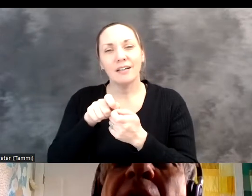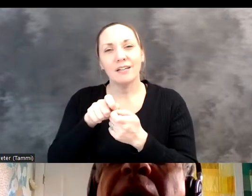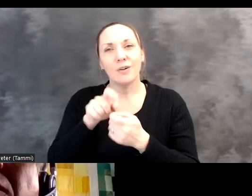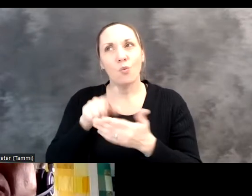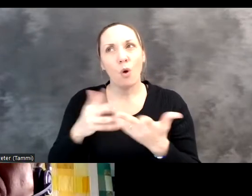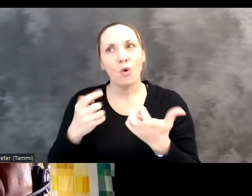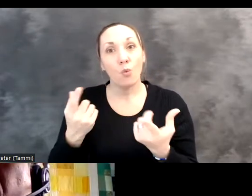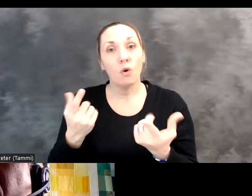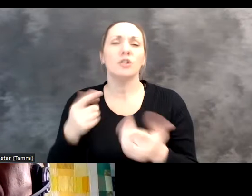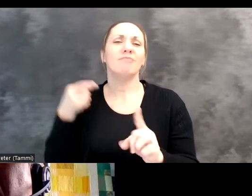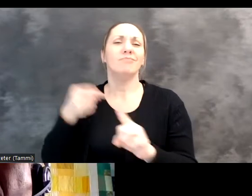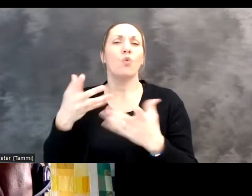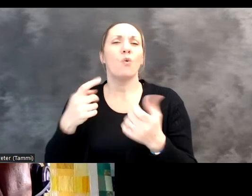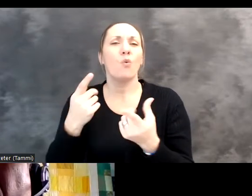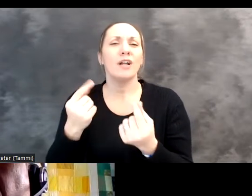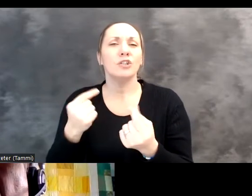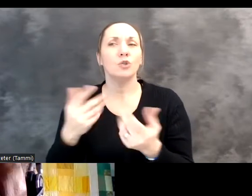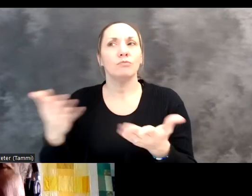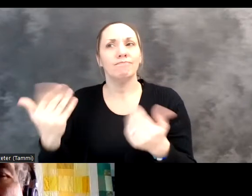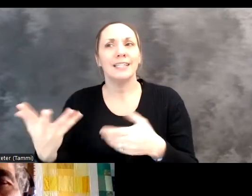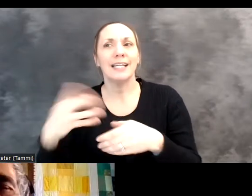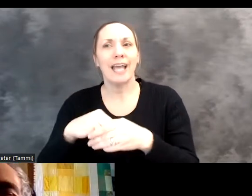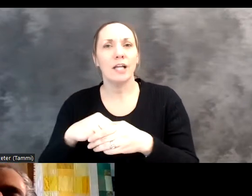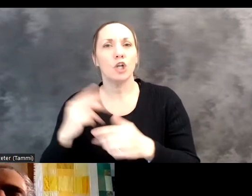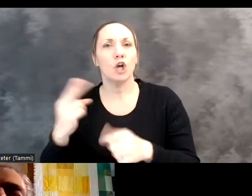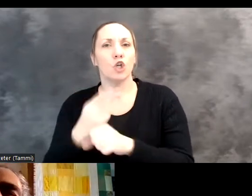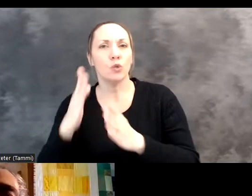Steve Tyler (it is a real one.